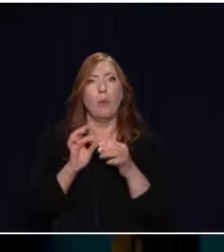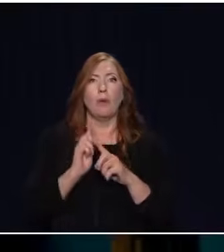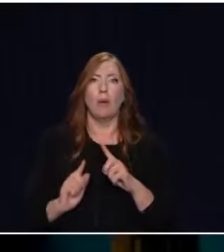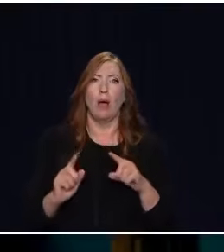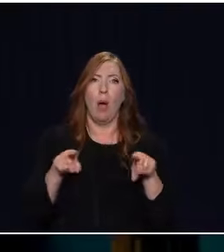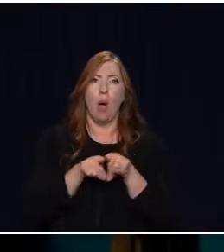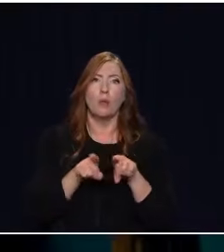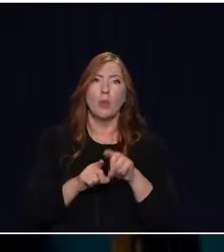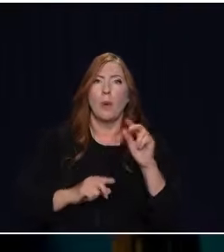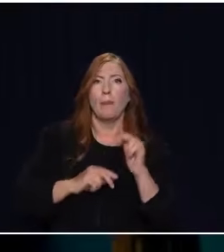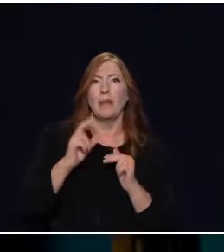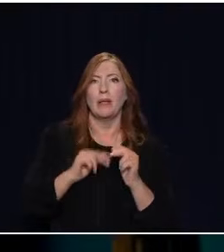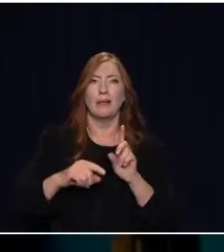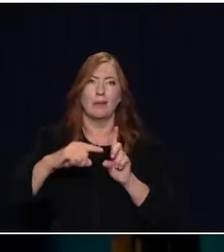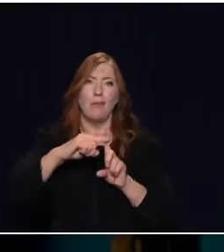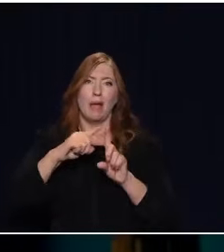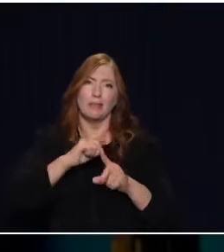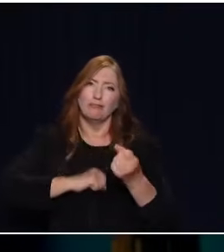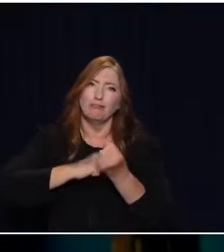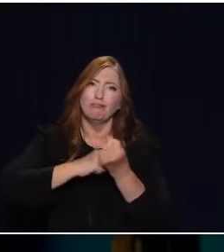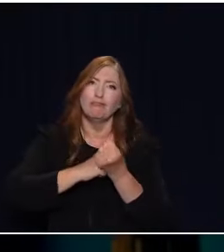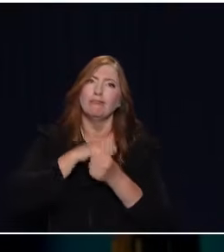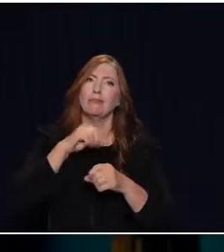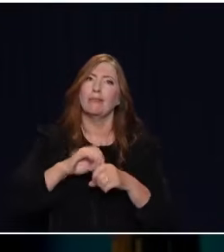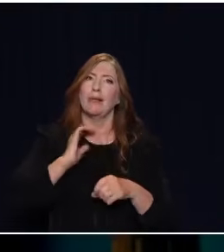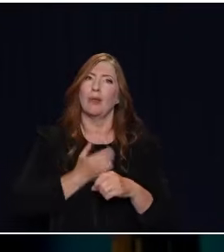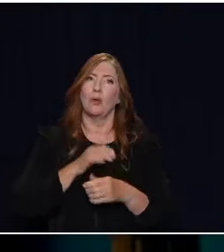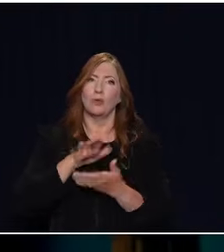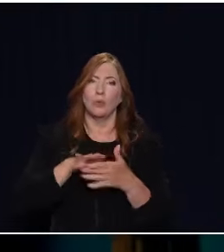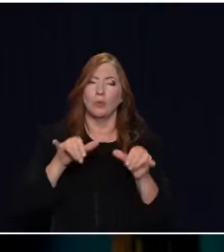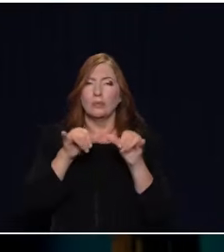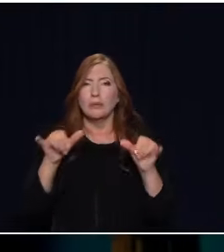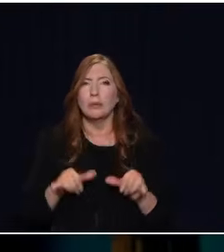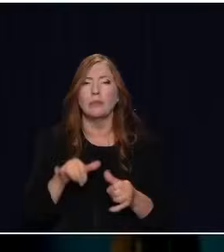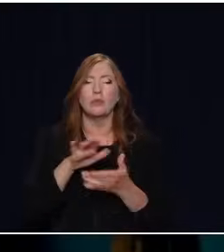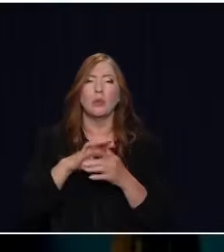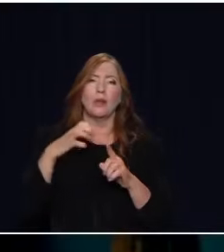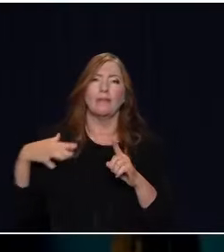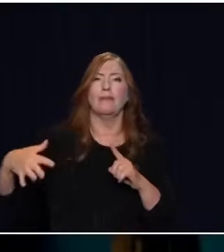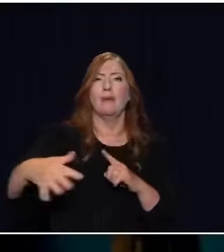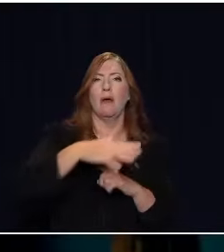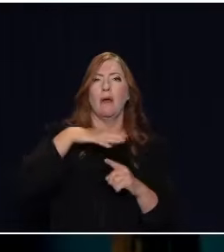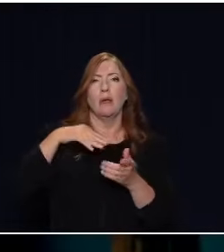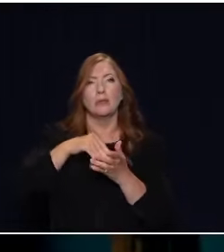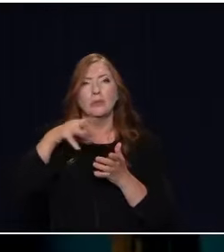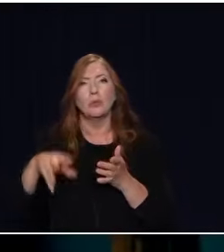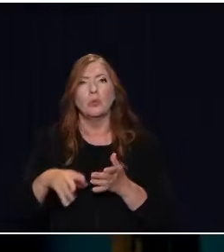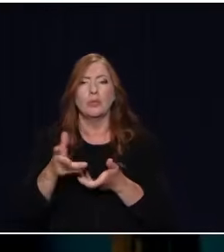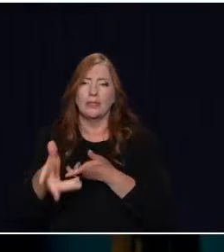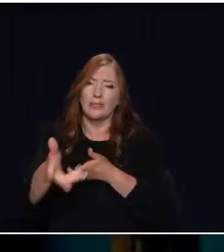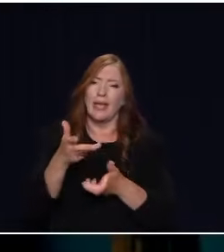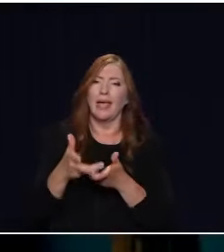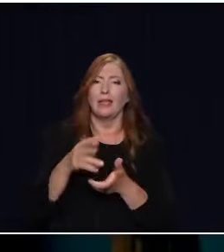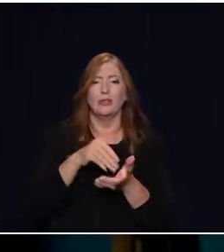ADMINISTRATORS AND THEY SEND THEM RIGHT BACK WITH NO PENALTIES. IT IS IMPORTANT, BUT ALSO